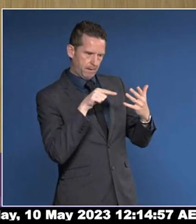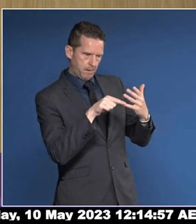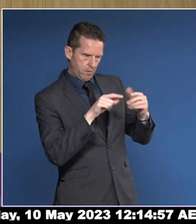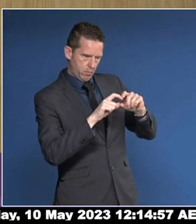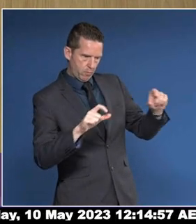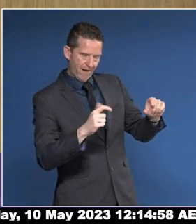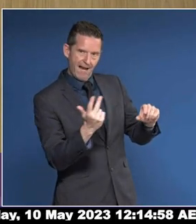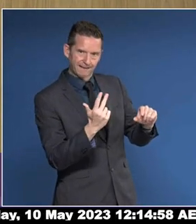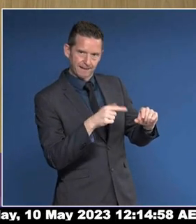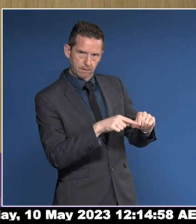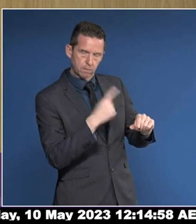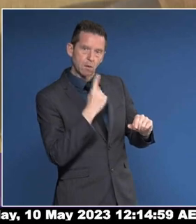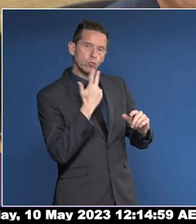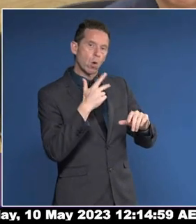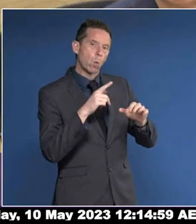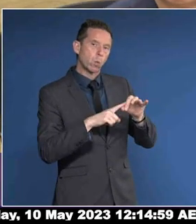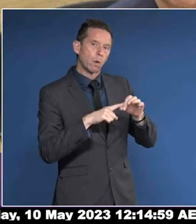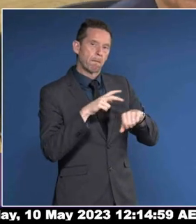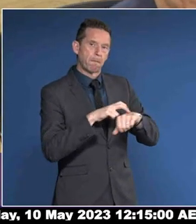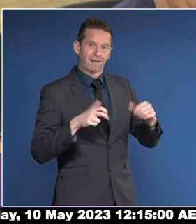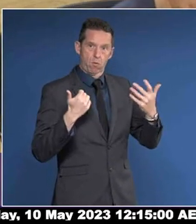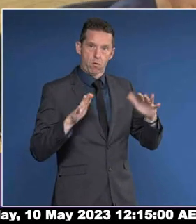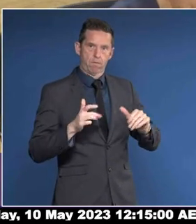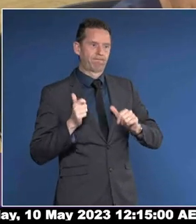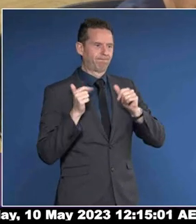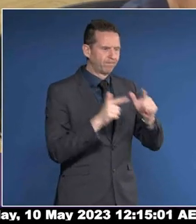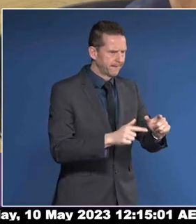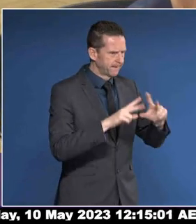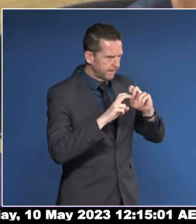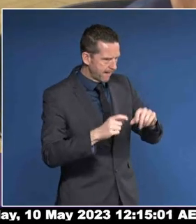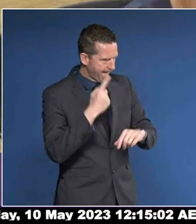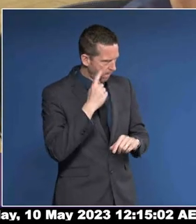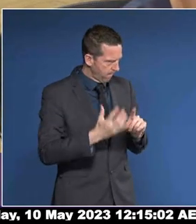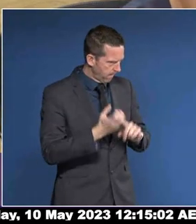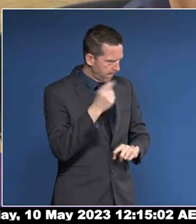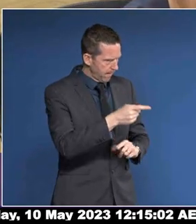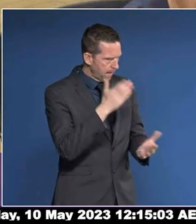Queensland Police are to investigate allegations of child harm, then Queensland